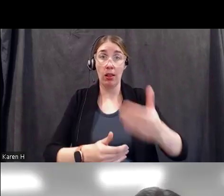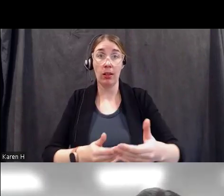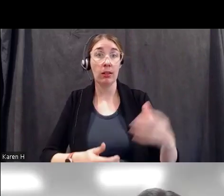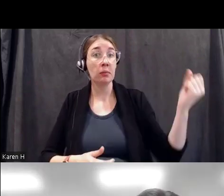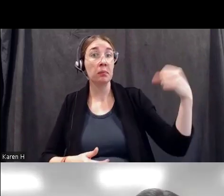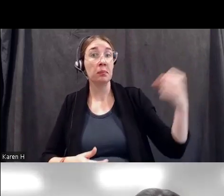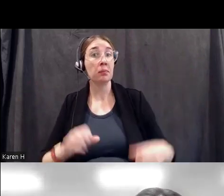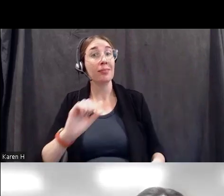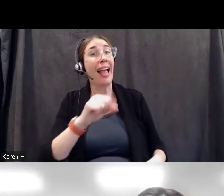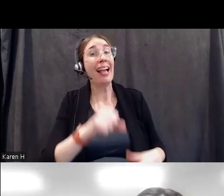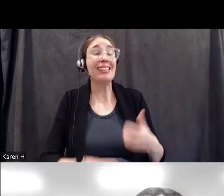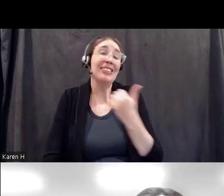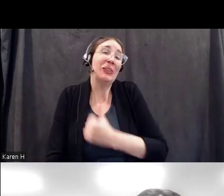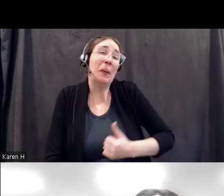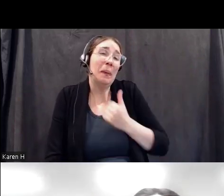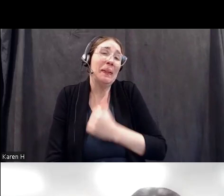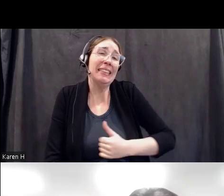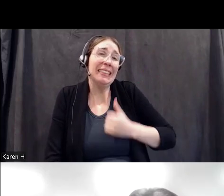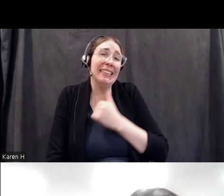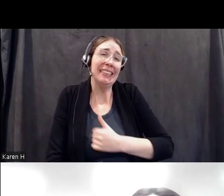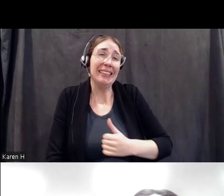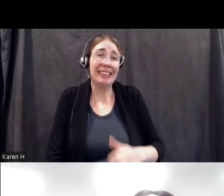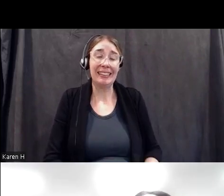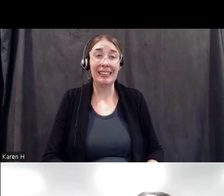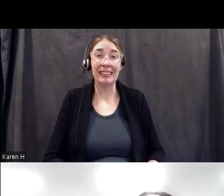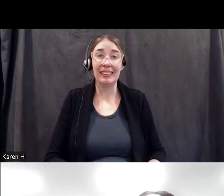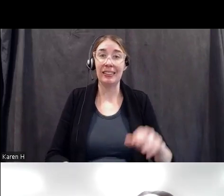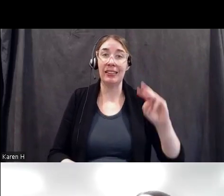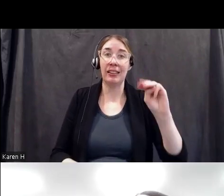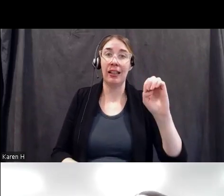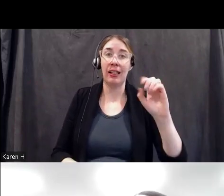Sorry! >> Melinda: With technology,